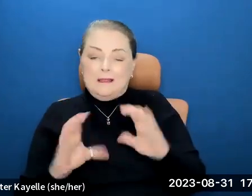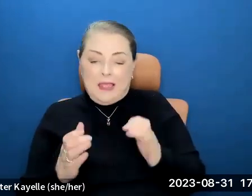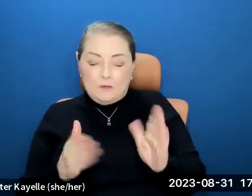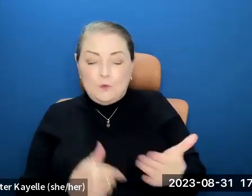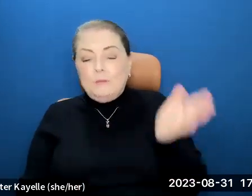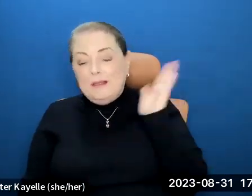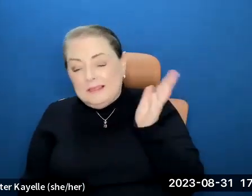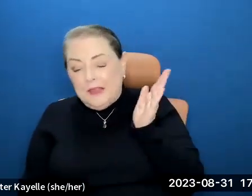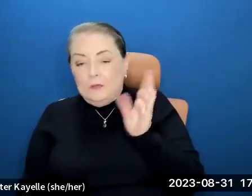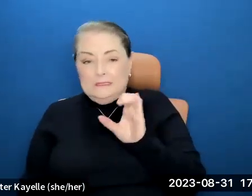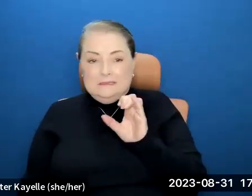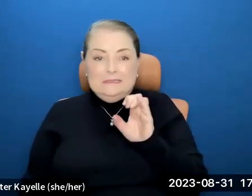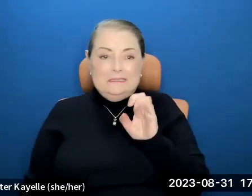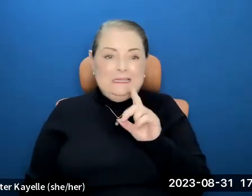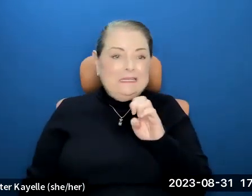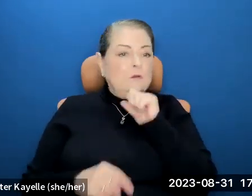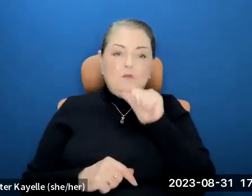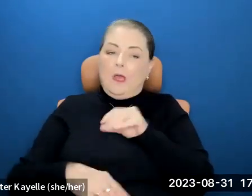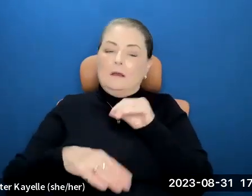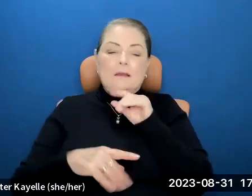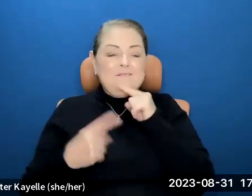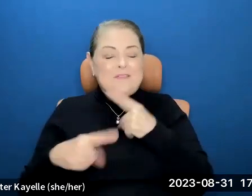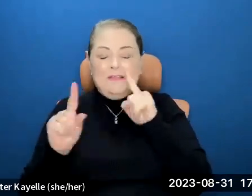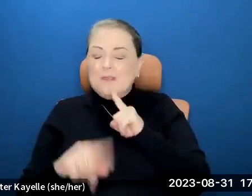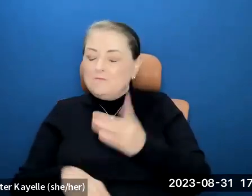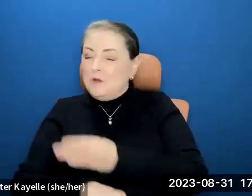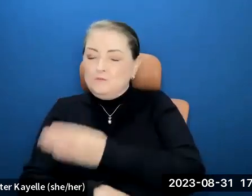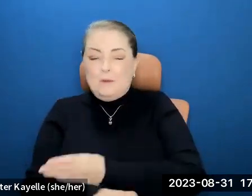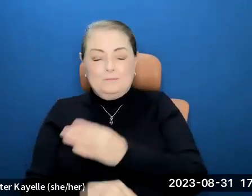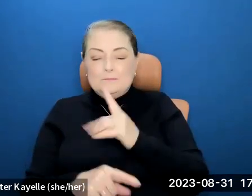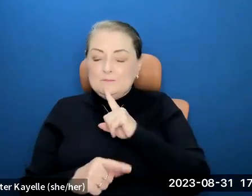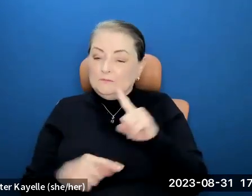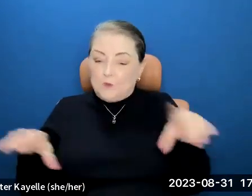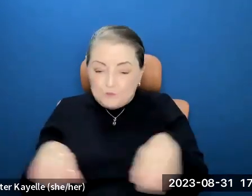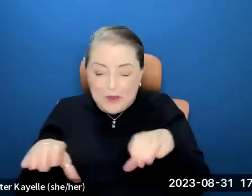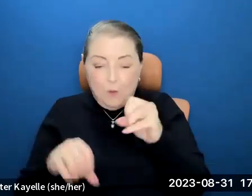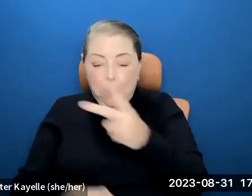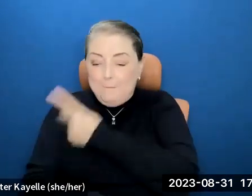style CE are not effective in improving patient I'm sorry improving practice or patient outcomes